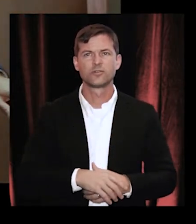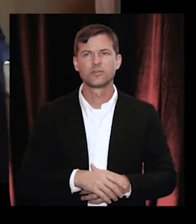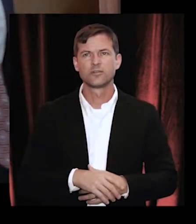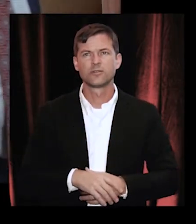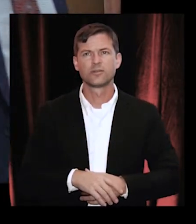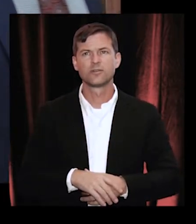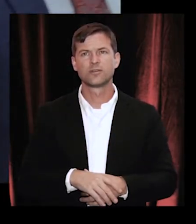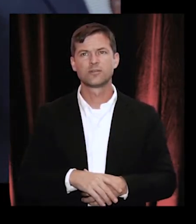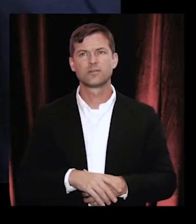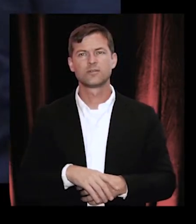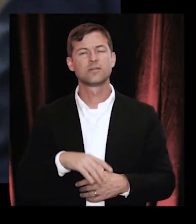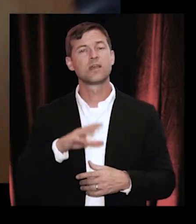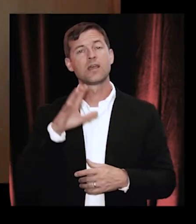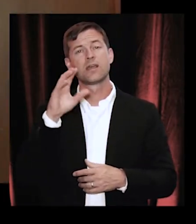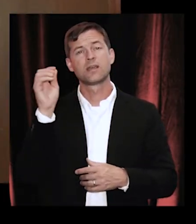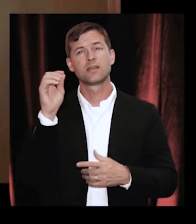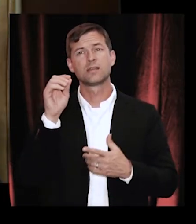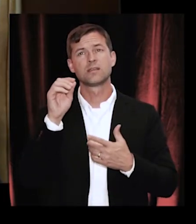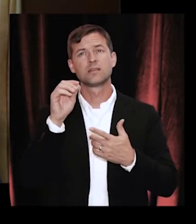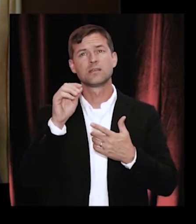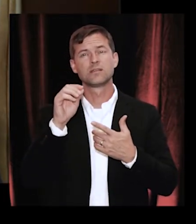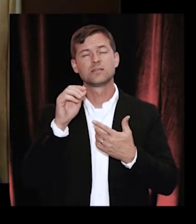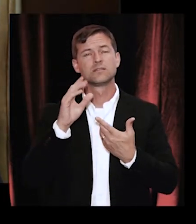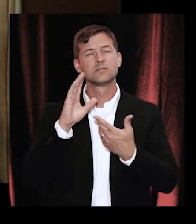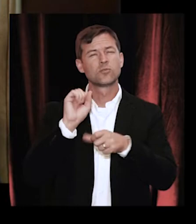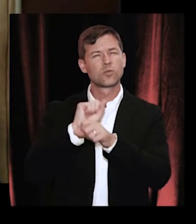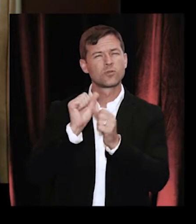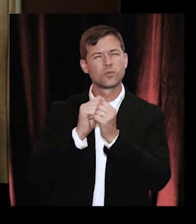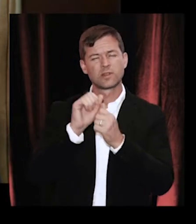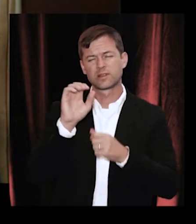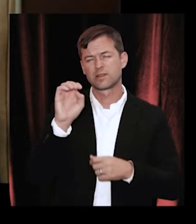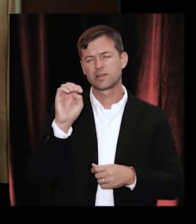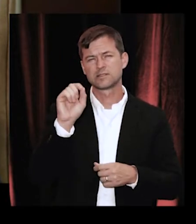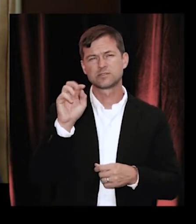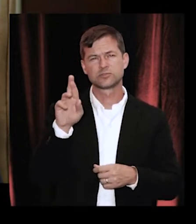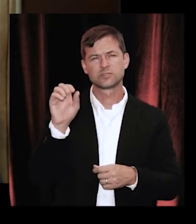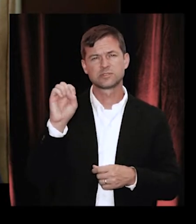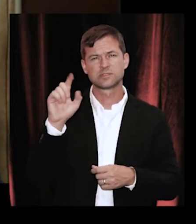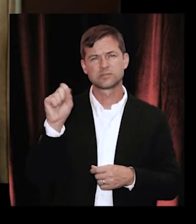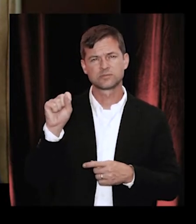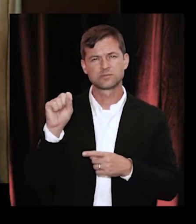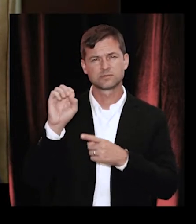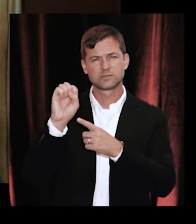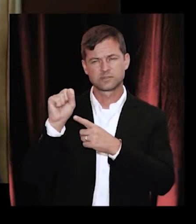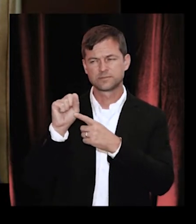And being a part of Easterseals and working with Easterseals and using my position and my platform